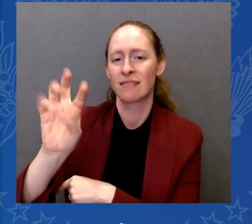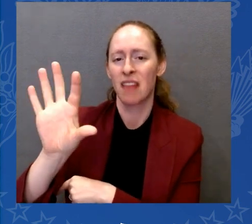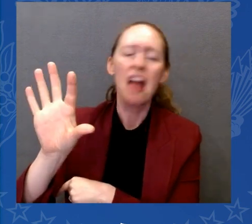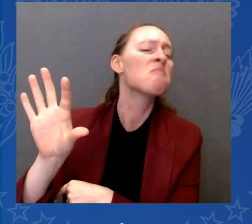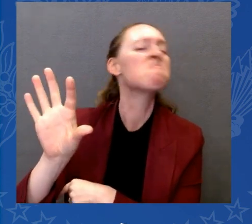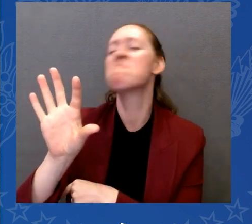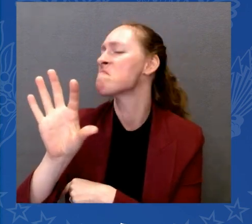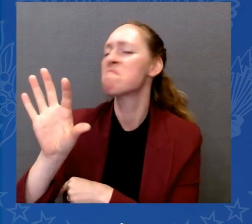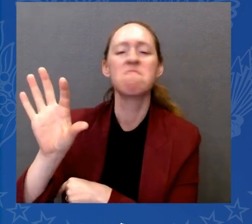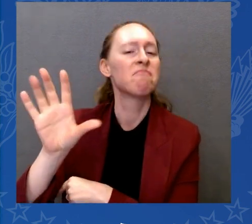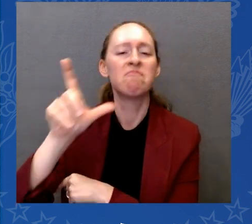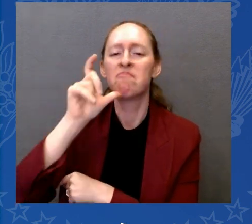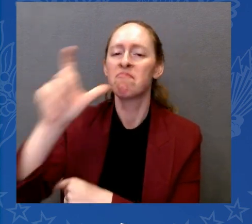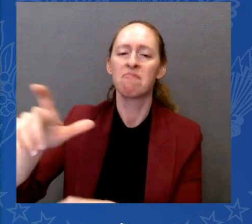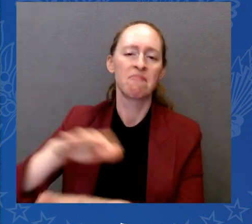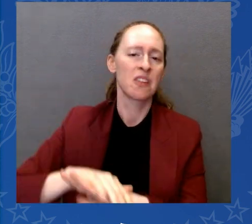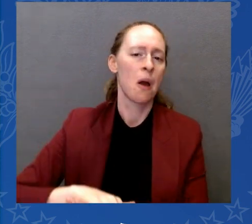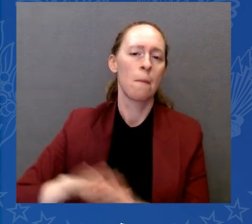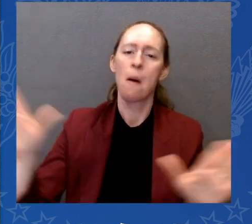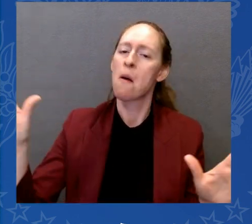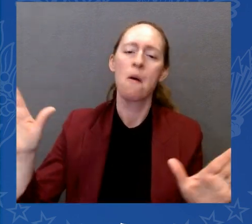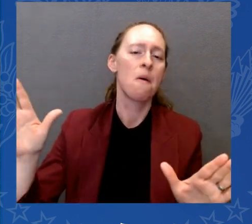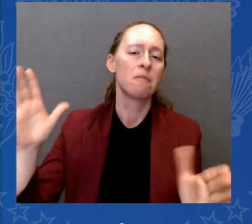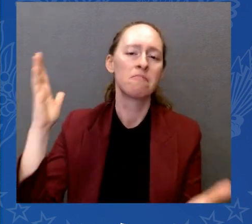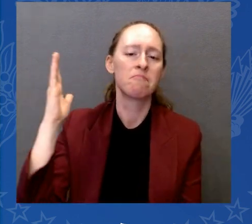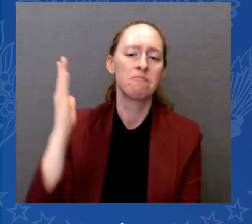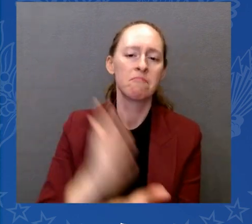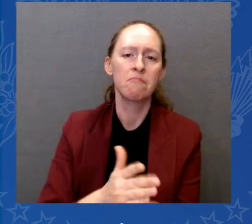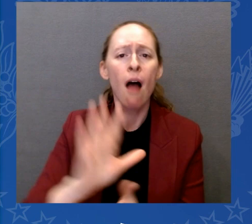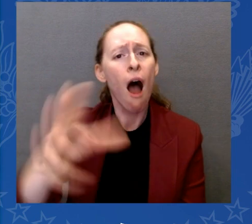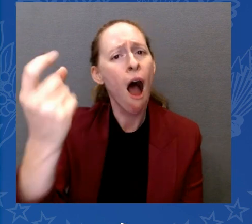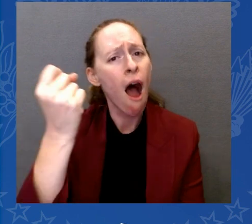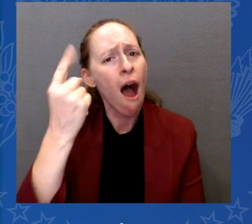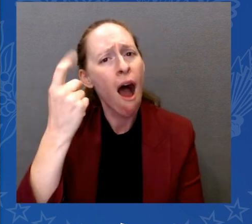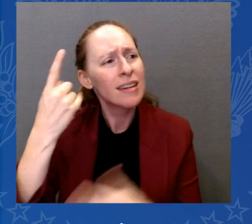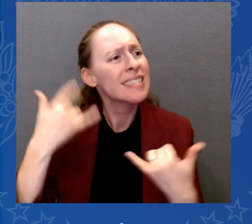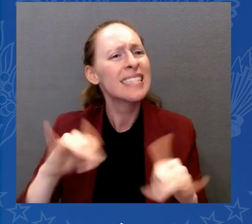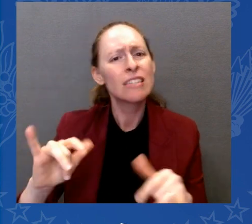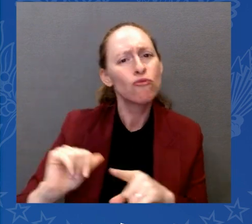Many returned to heal their wounds, both visible and invisible, seeking the solace and sovereign